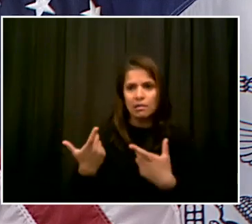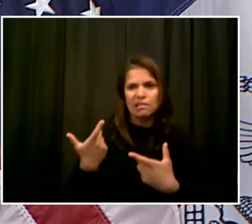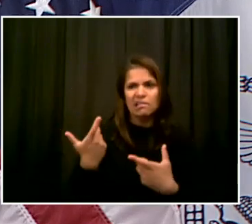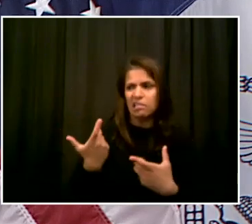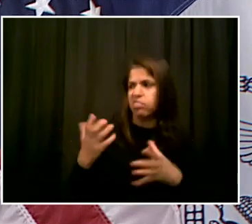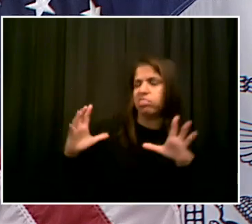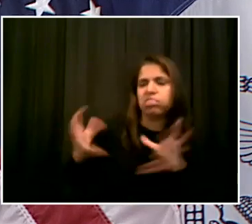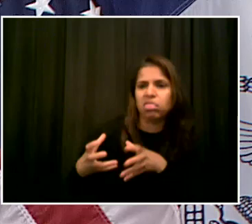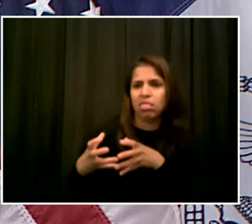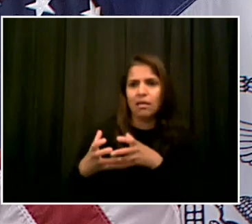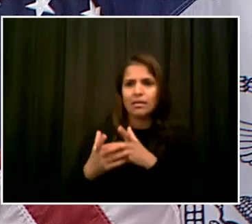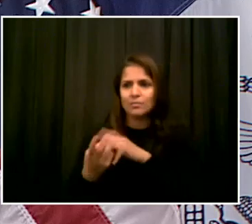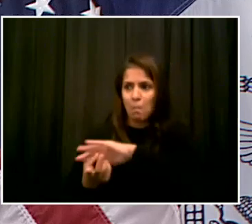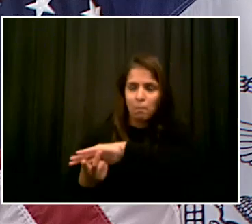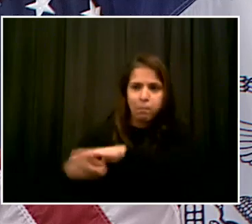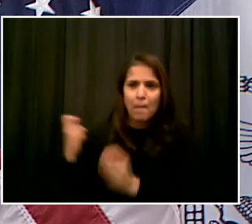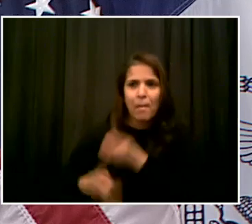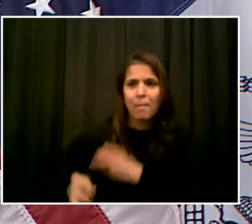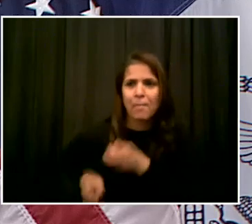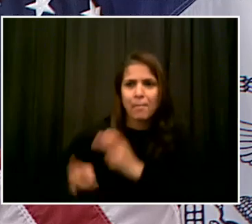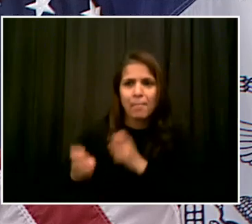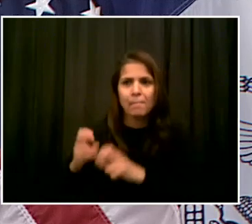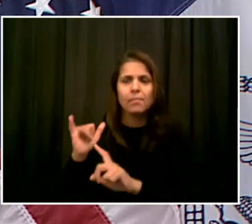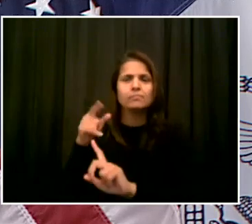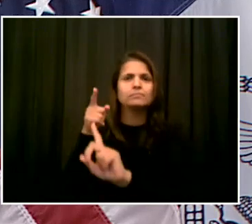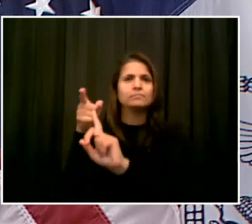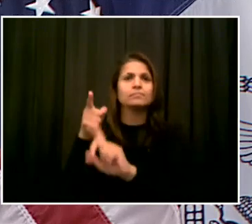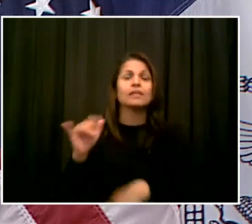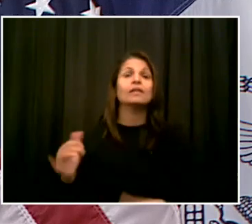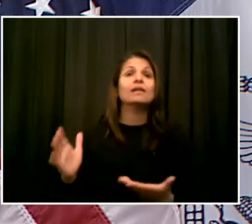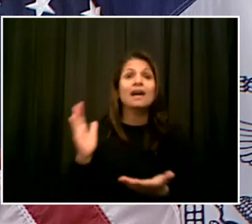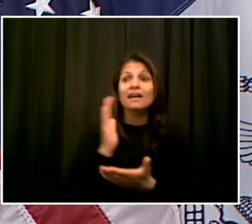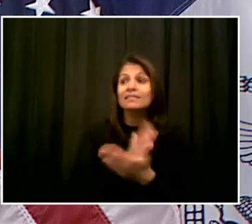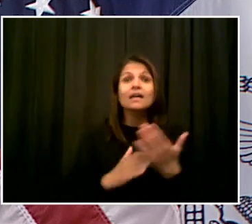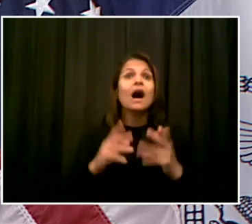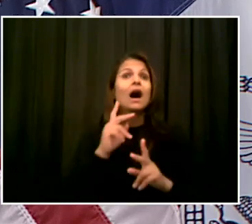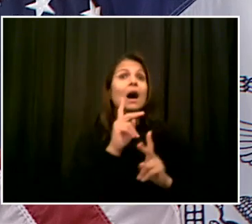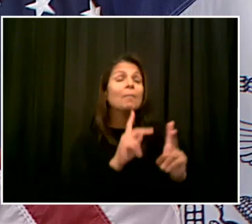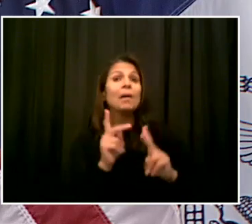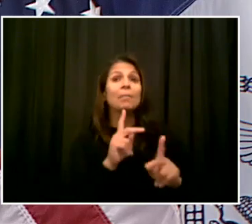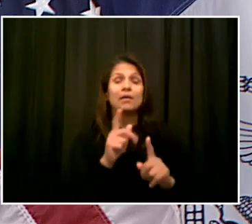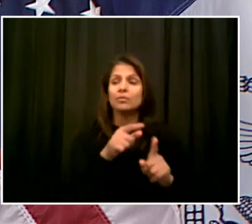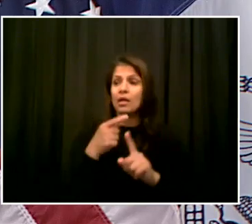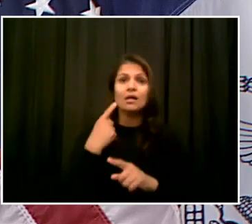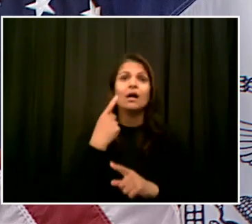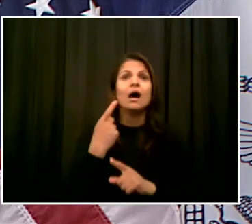WE SEE PEOPLE JUST CMMOO N CRINAMILS, YES THAT EXISTS. SOME PEOLEP REA JUST CAREER